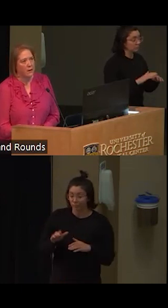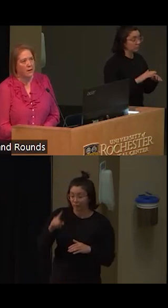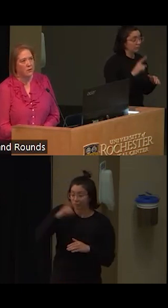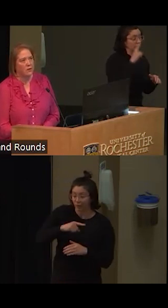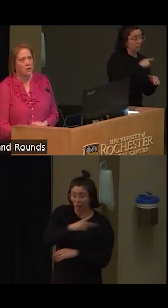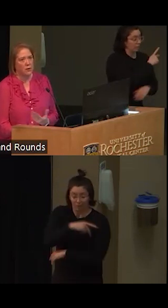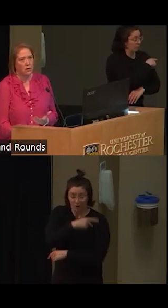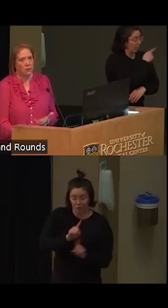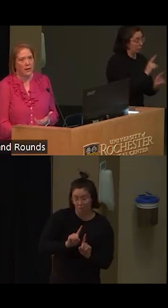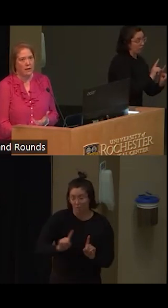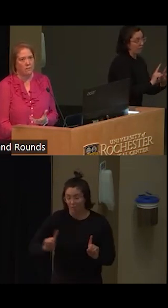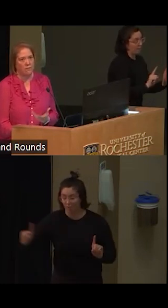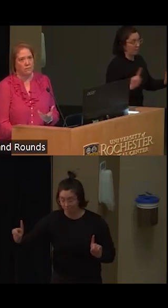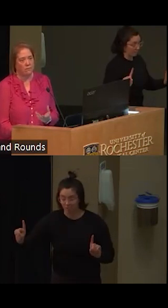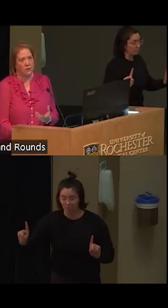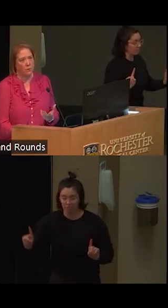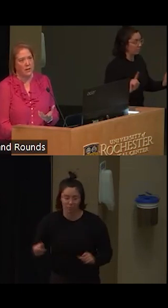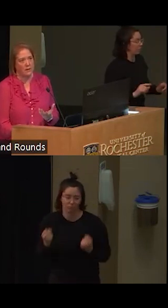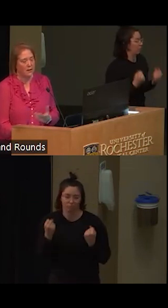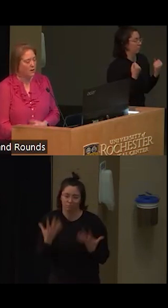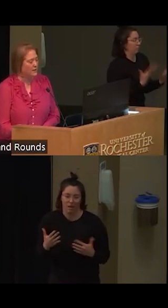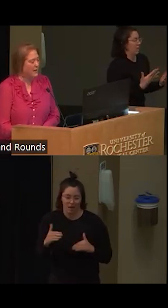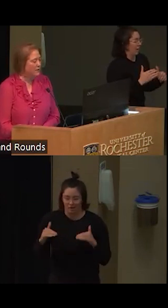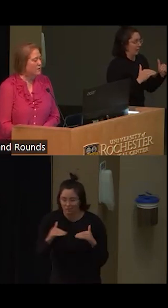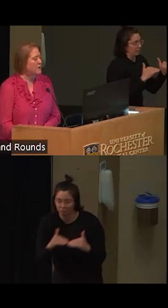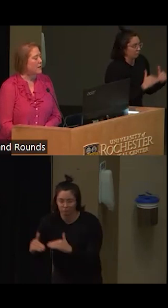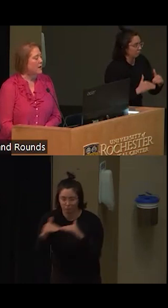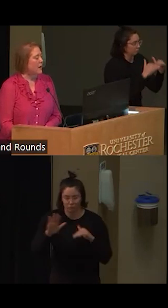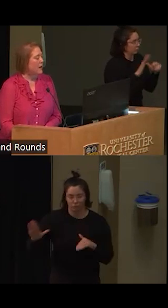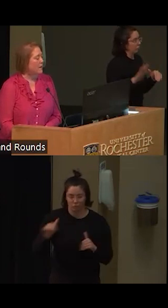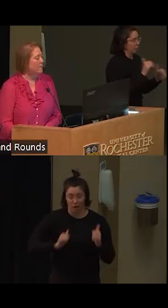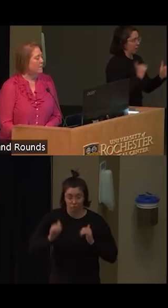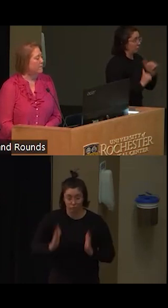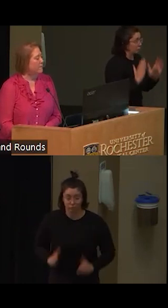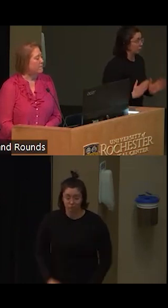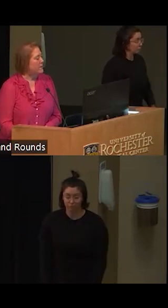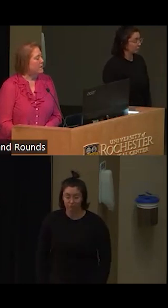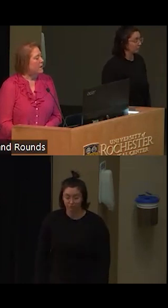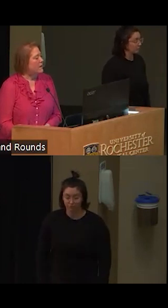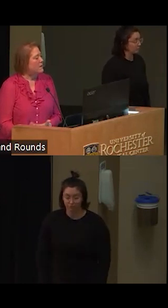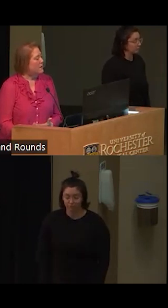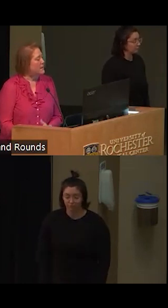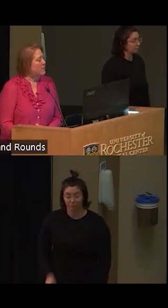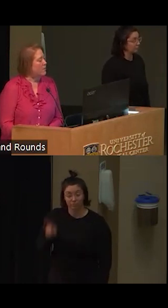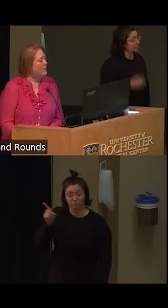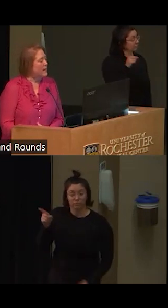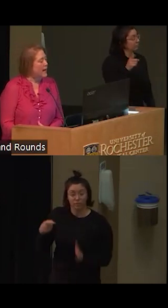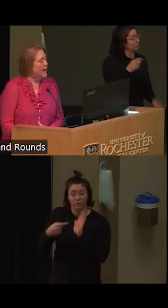fake patients because we could only have so many standardized actors um this is an example of the